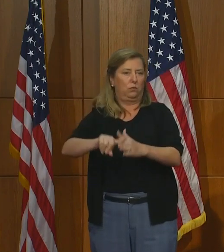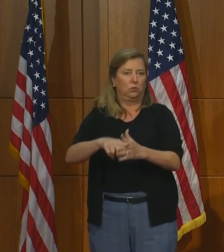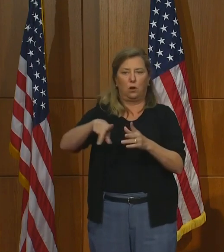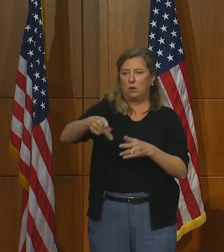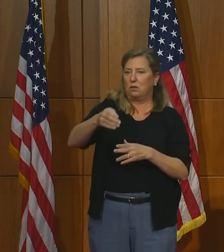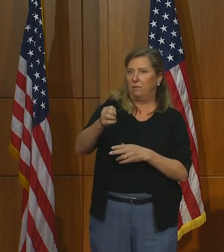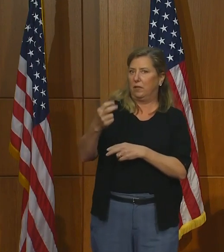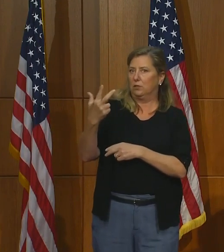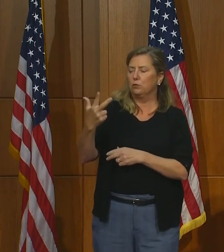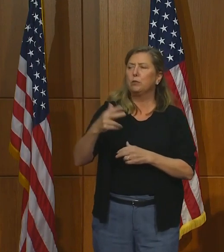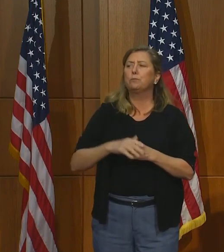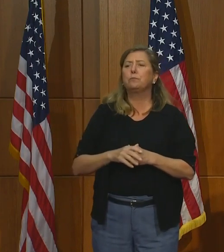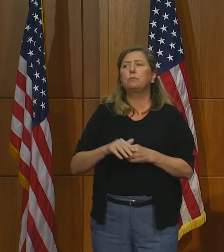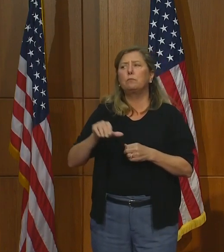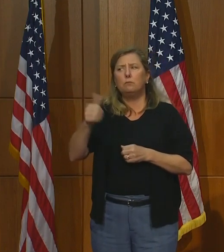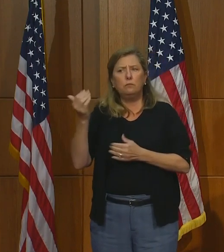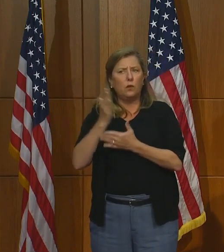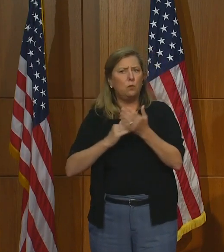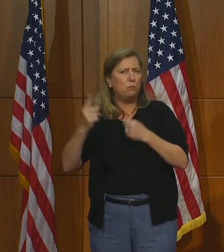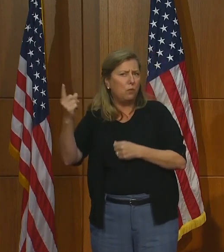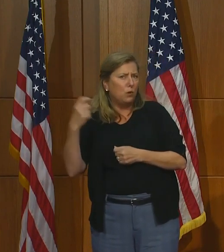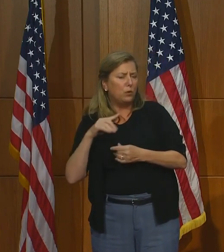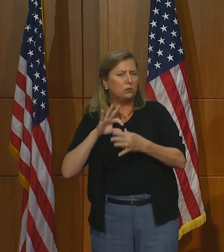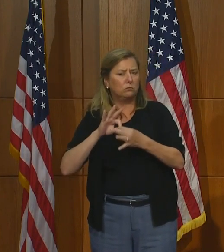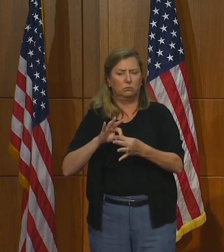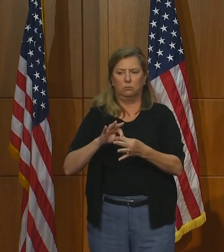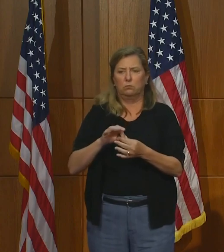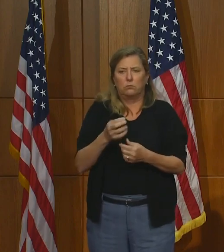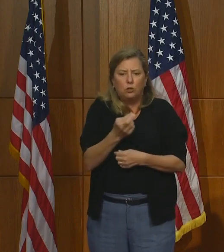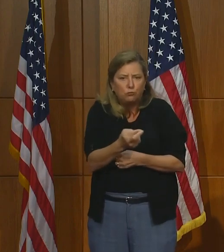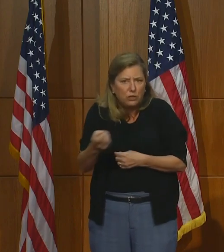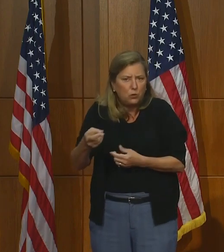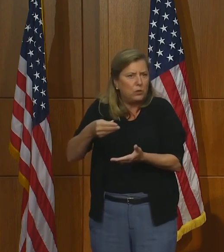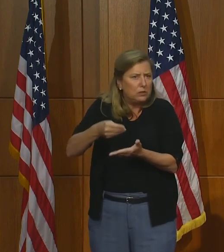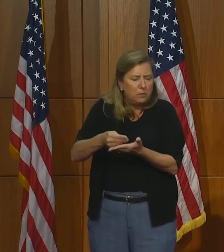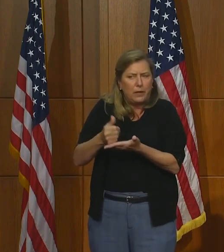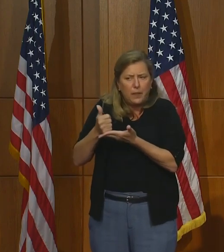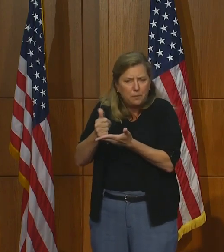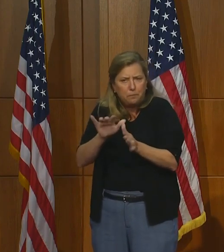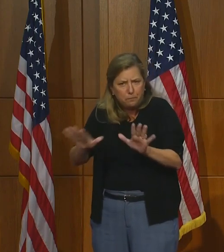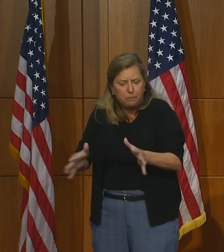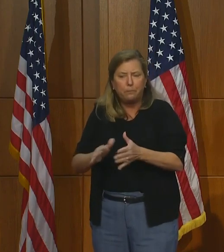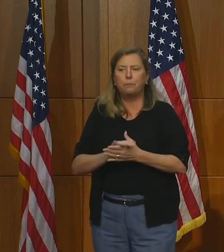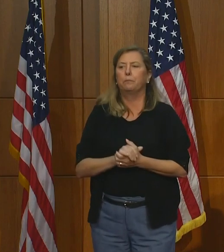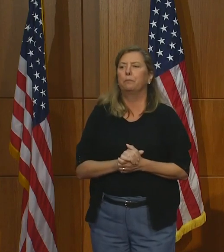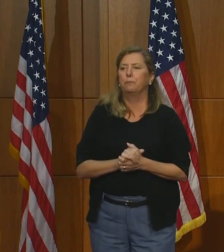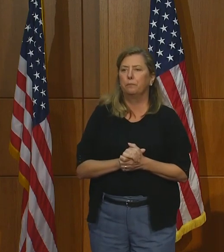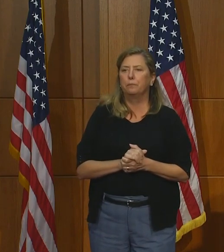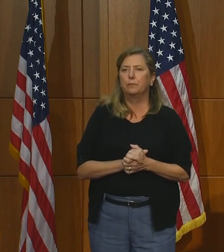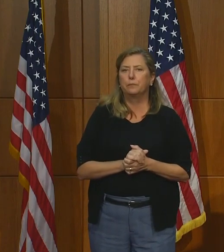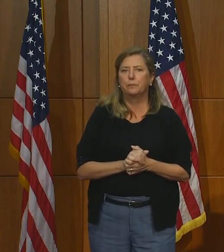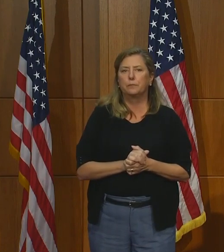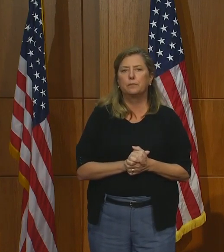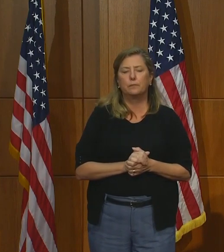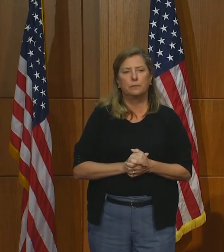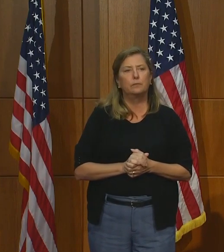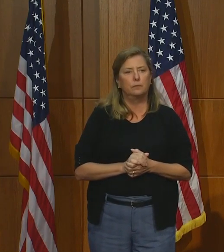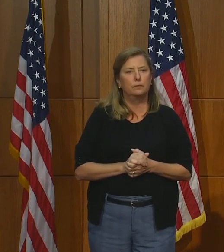SO WE'LL AS SOON AS WE CAN. BUT YOU KNOW WHEN WE ARE WILL FACE